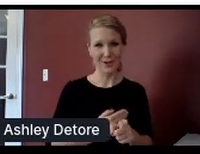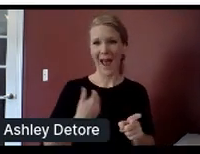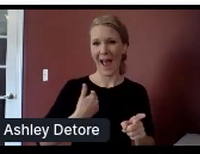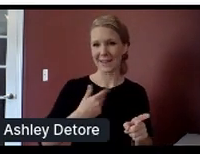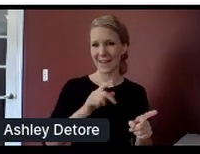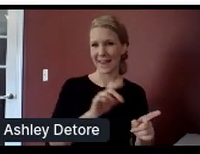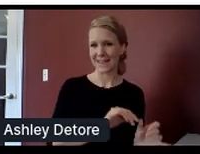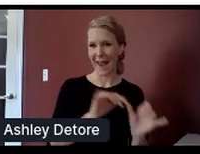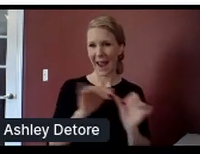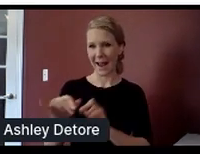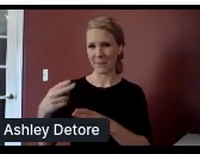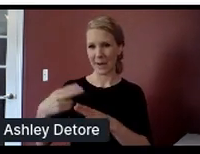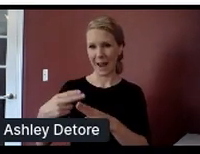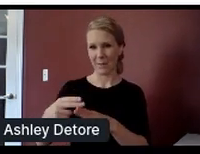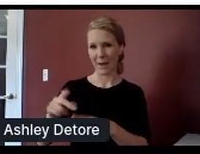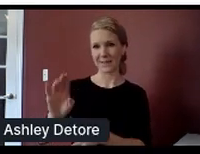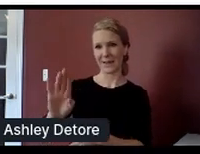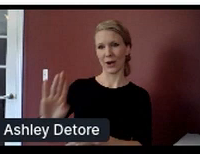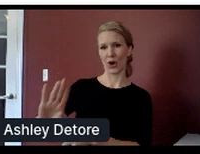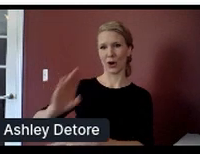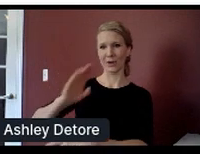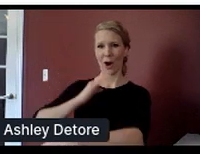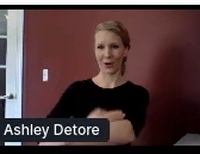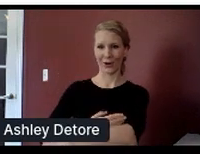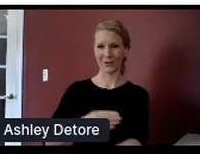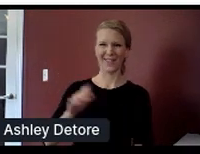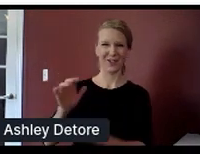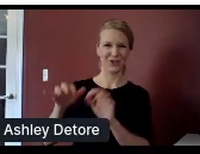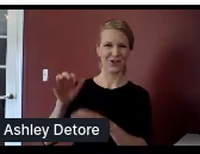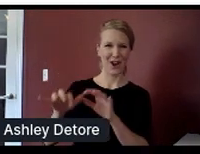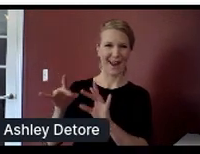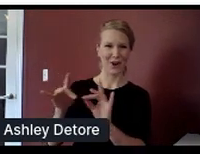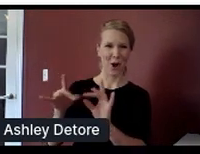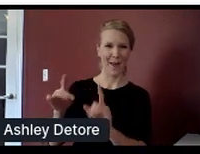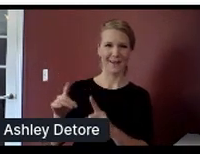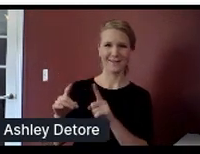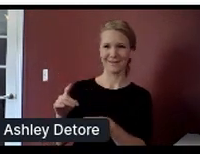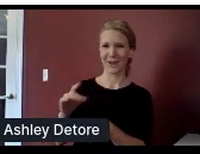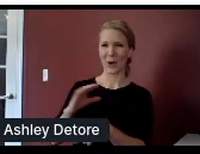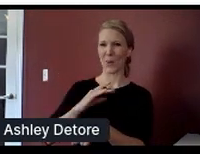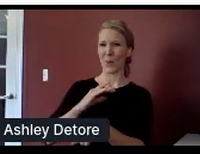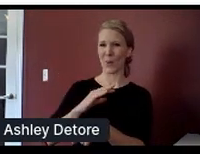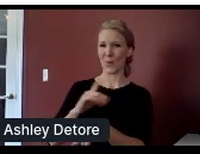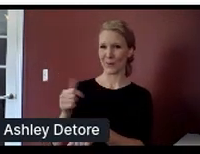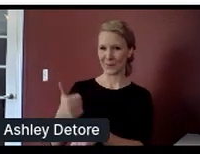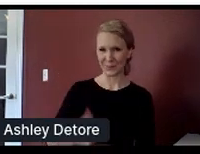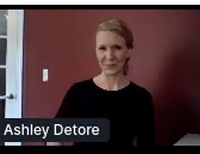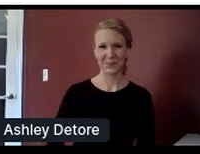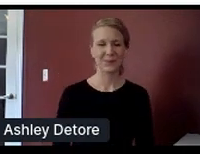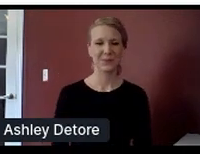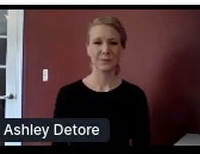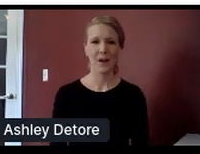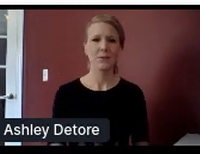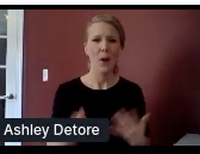Awesome. Yes, we're a whole Coug family. So why is this important?